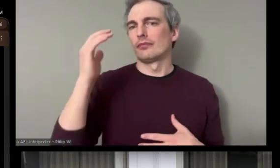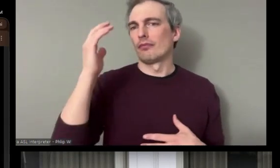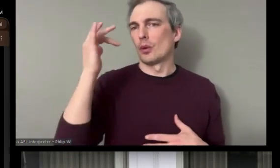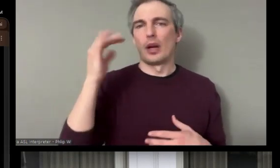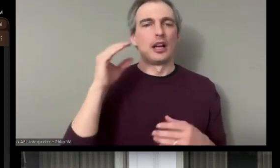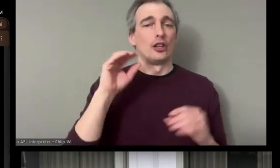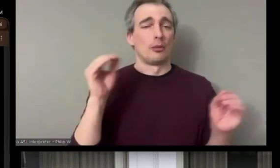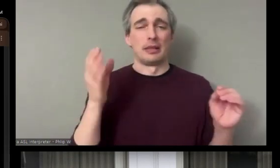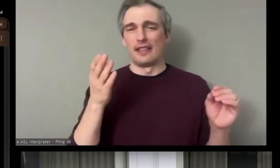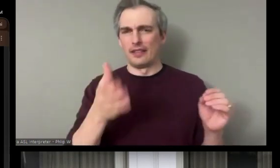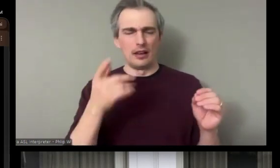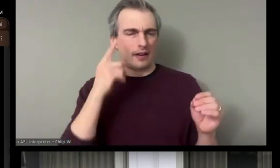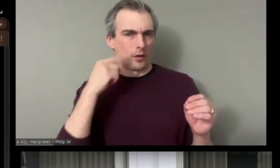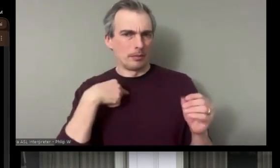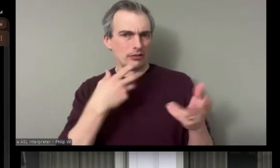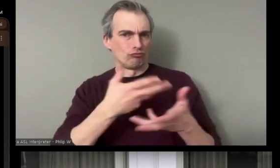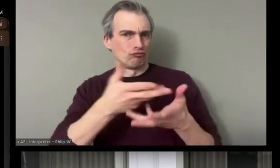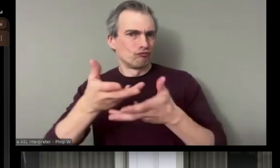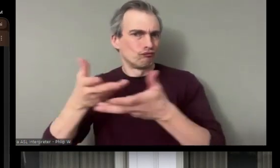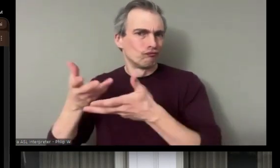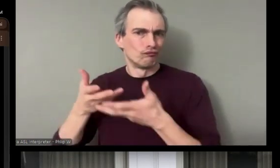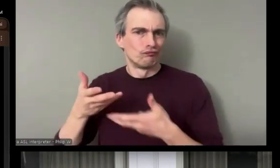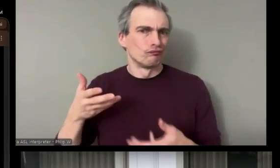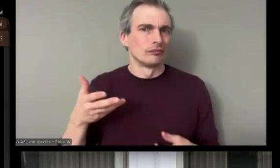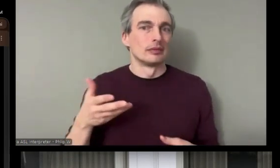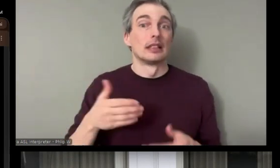Next month, I will be doing it just only in virtual reality.